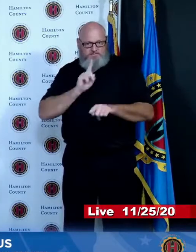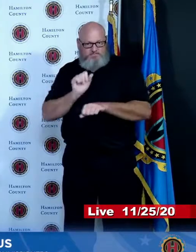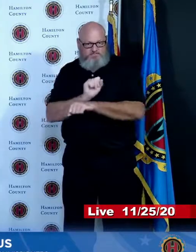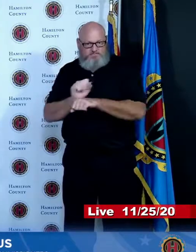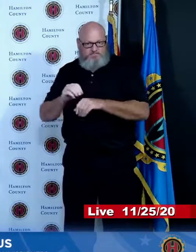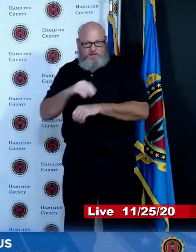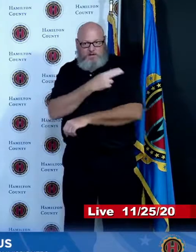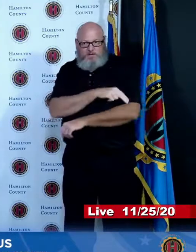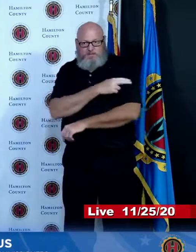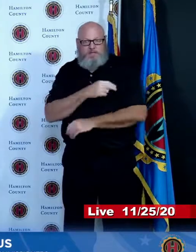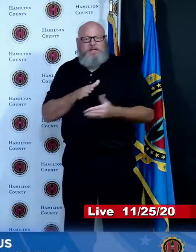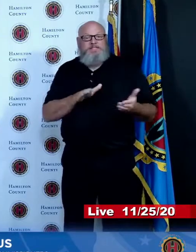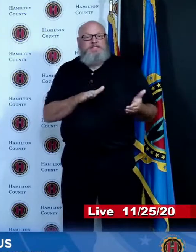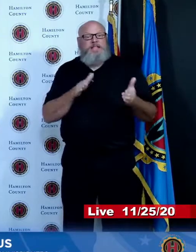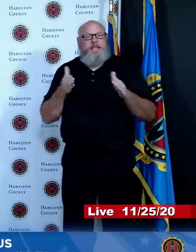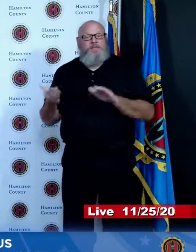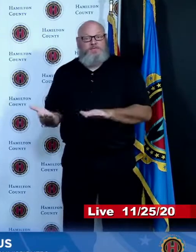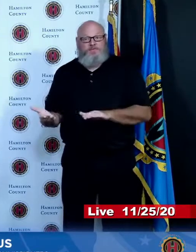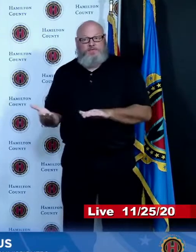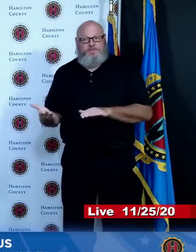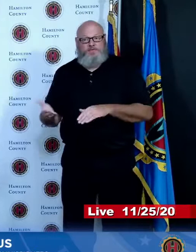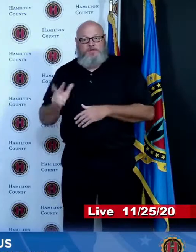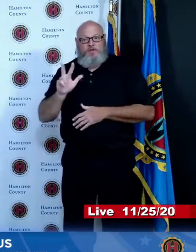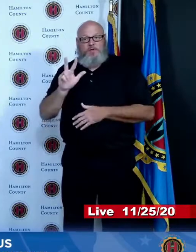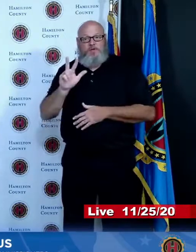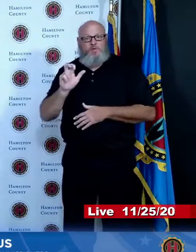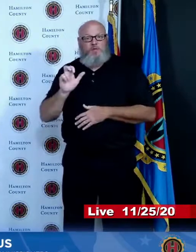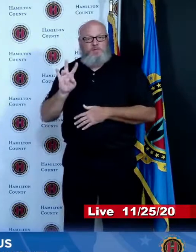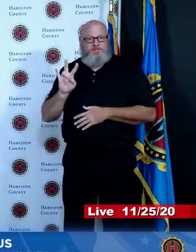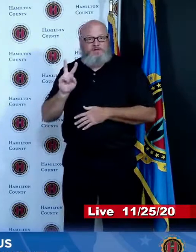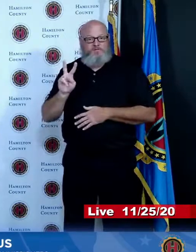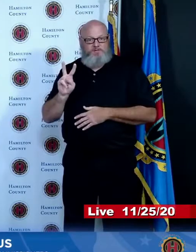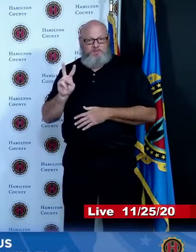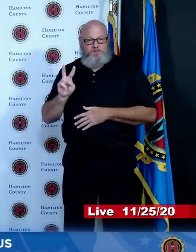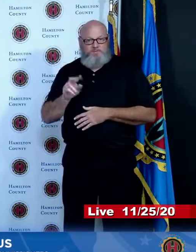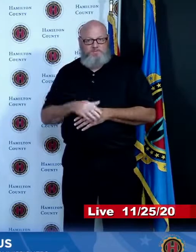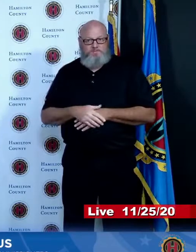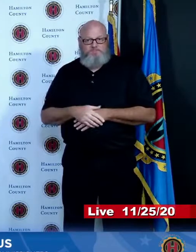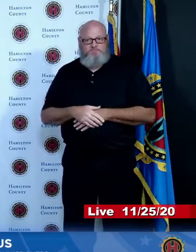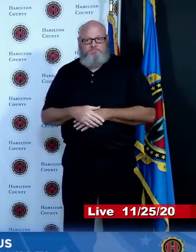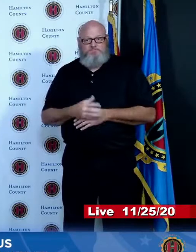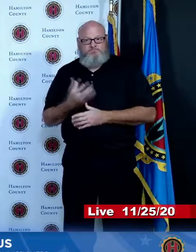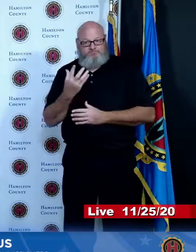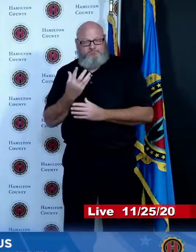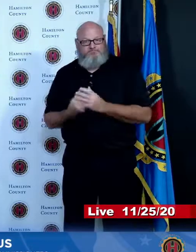hundred and seventy two we have lost nine people since last week from Covid-19.